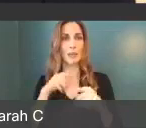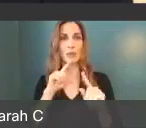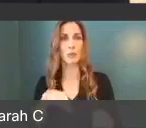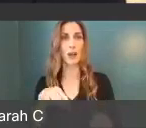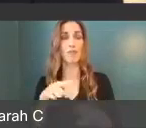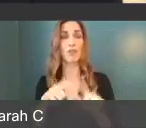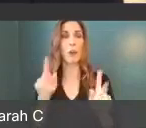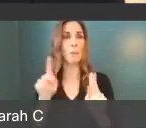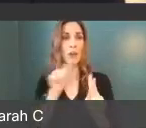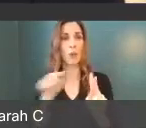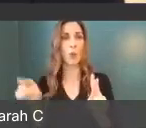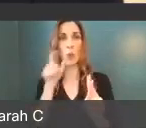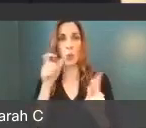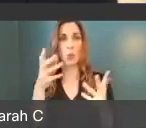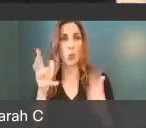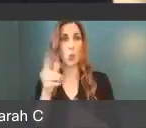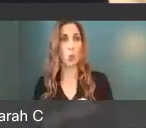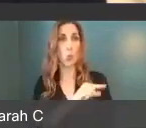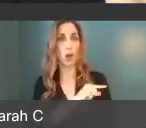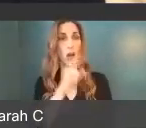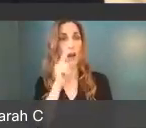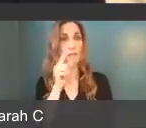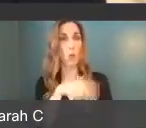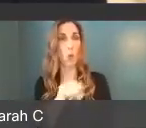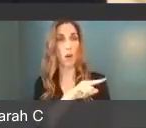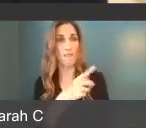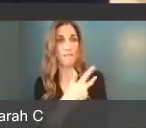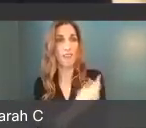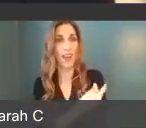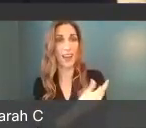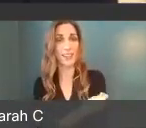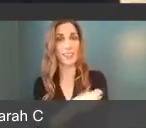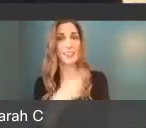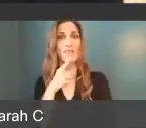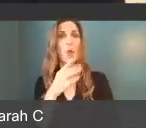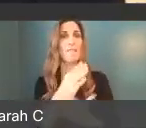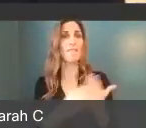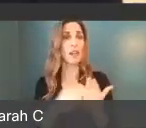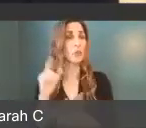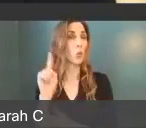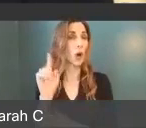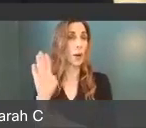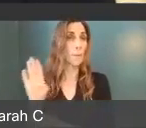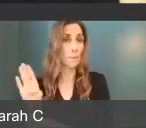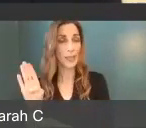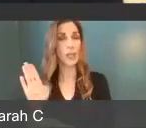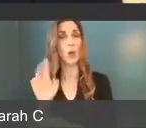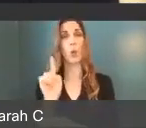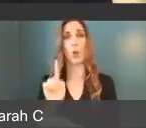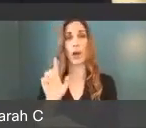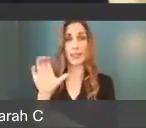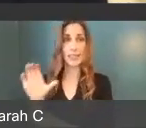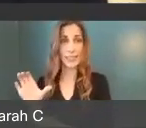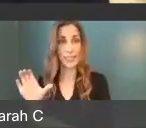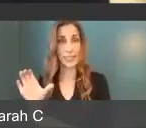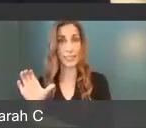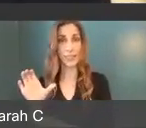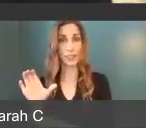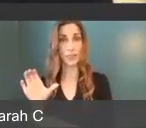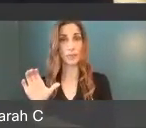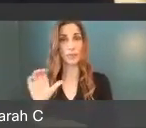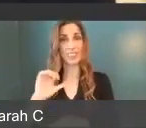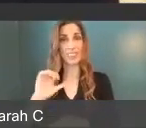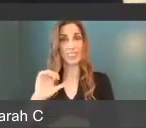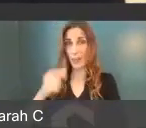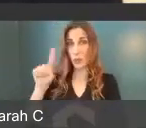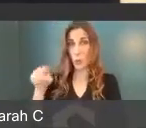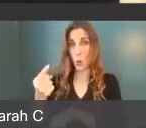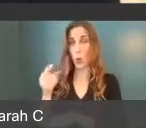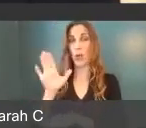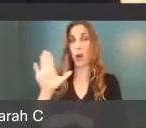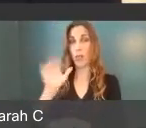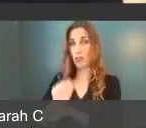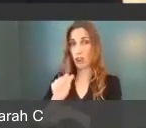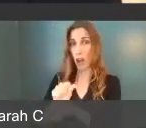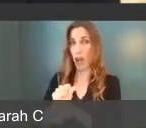for vaccination in Phase 1B and 1C based solely on their occupation. We're currently working to